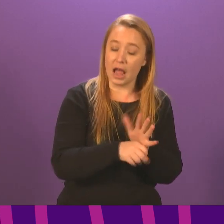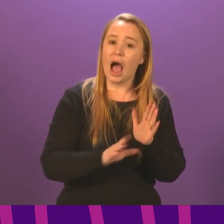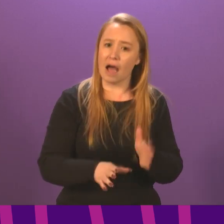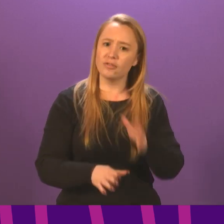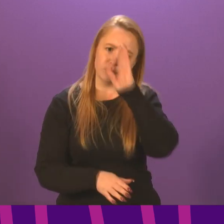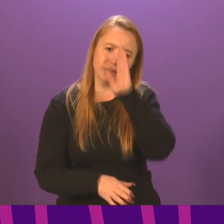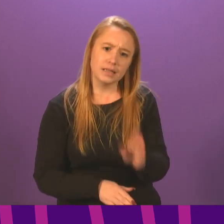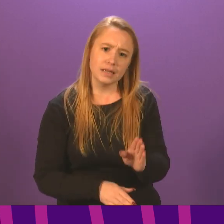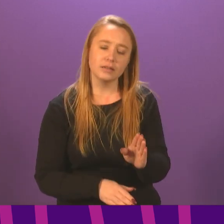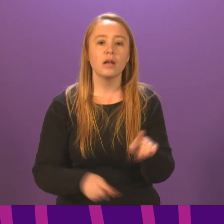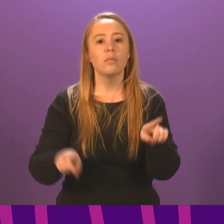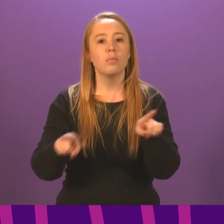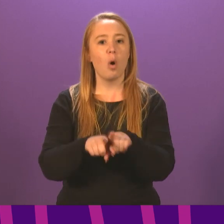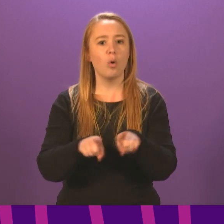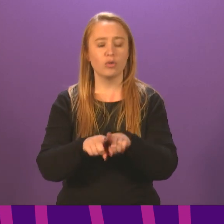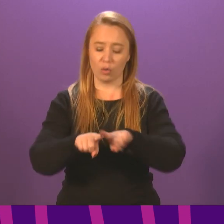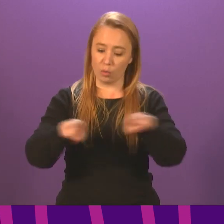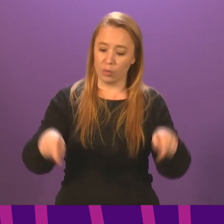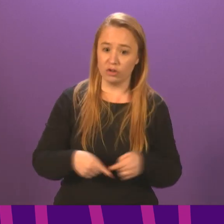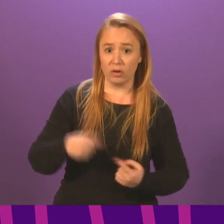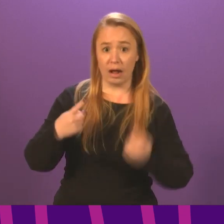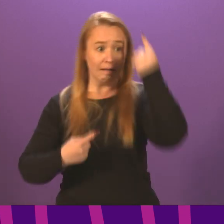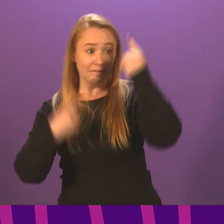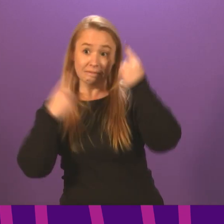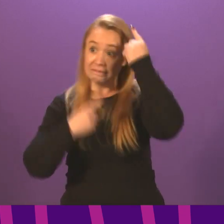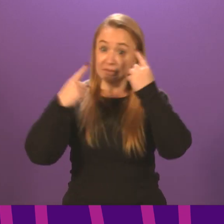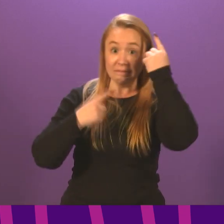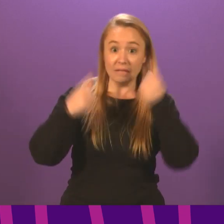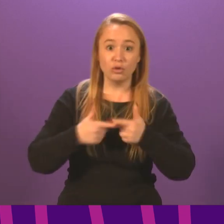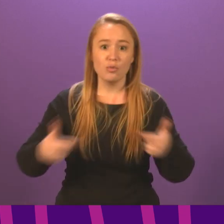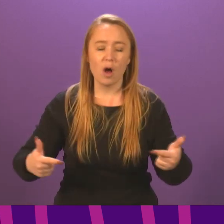it is equally important to say that none of us should prematurely overreact. The briefing